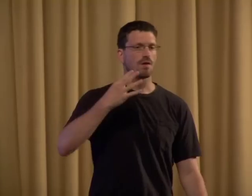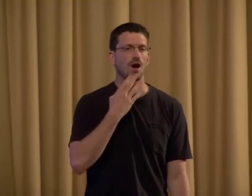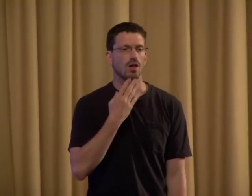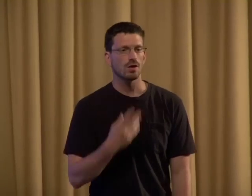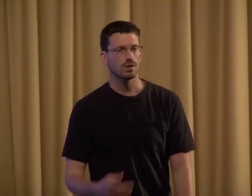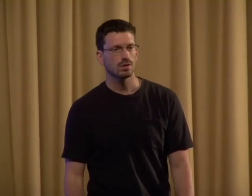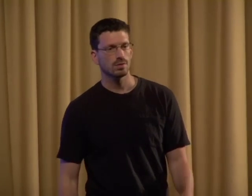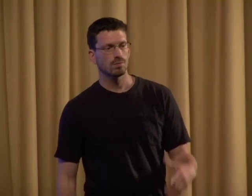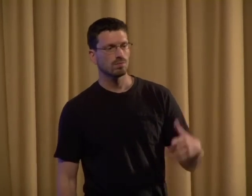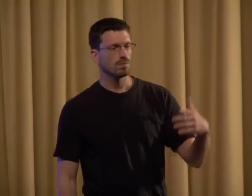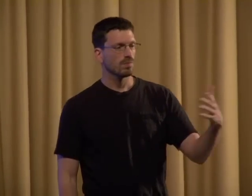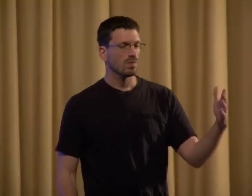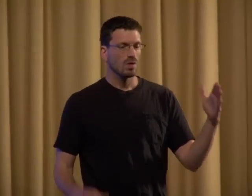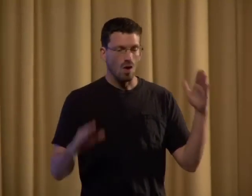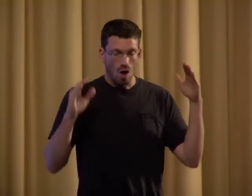But...everyone has a different experience of color. An autistic child might be scared of color. It's too much! A colorblind person might not see much of anything